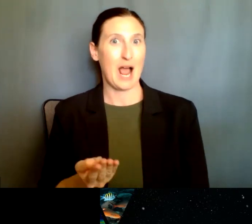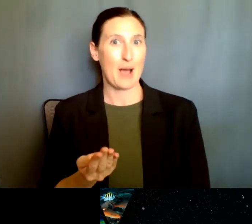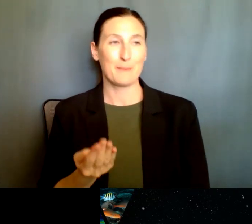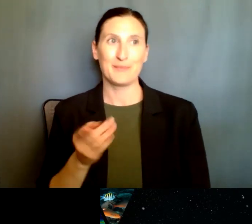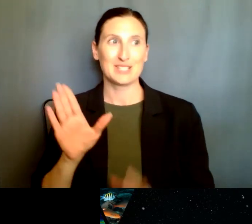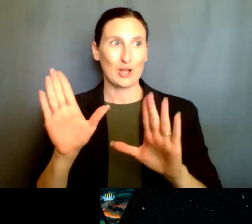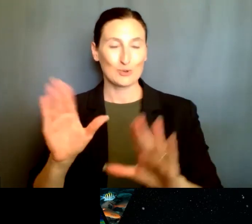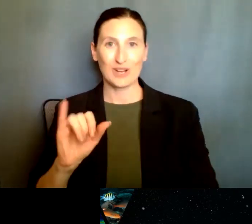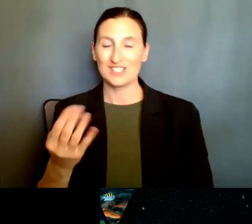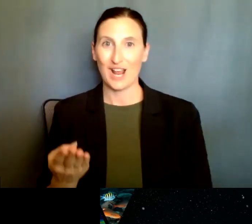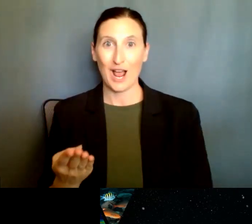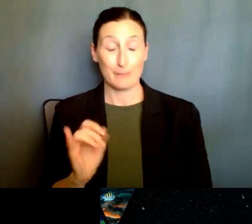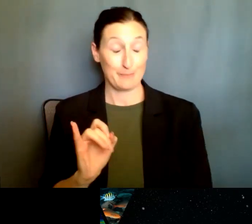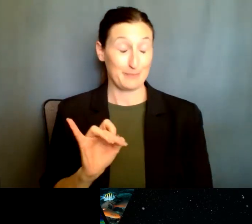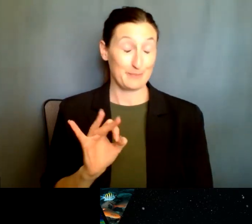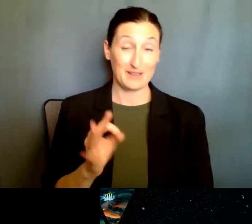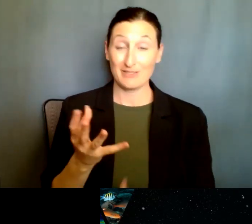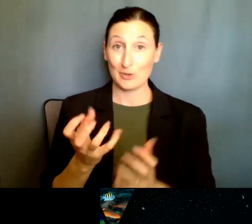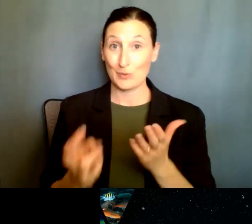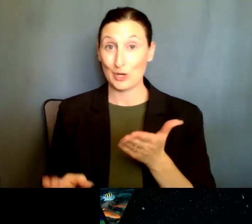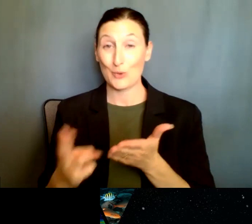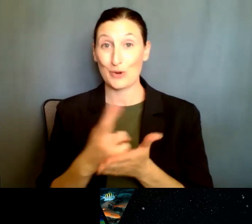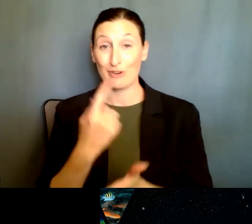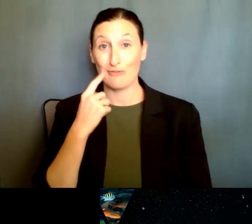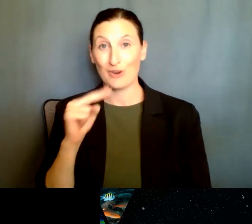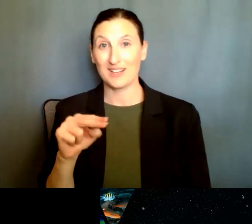If you want to review for NSF,